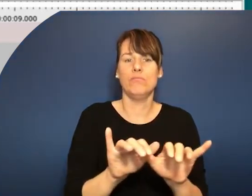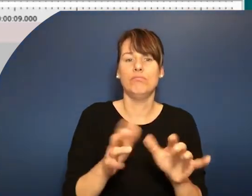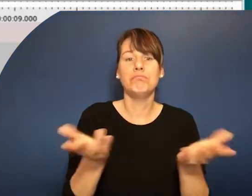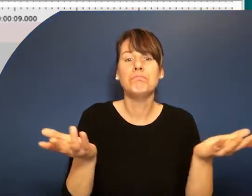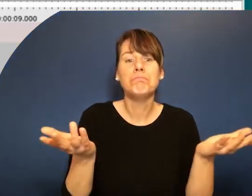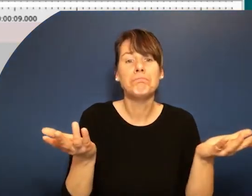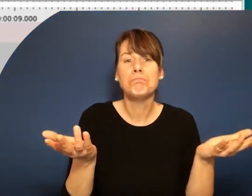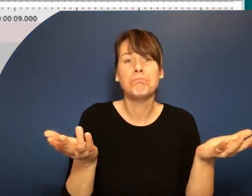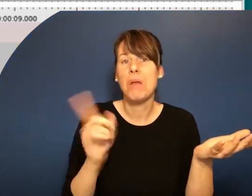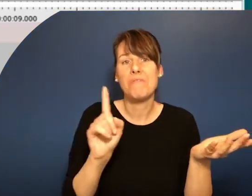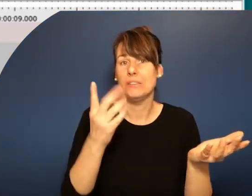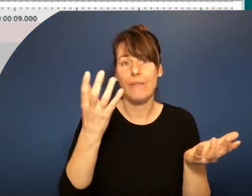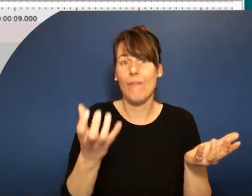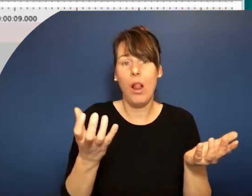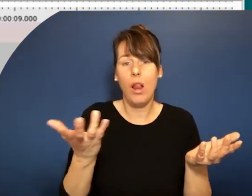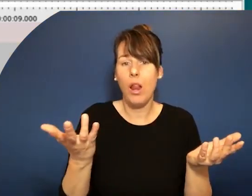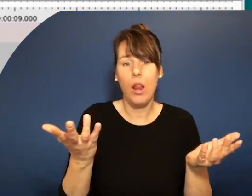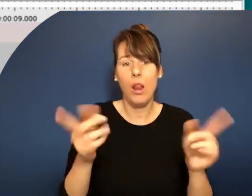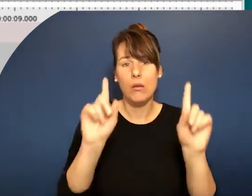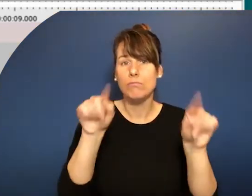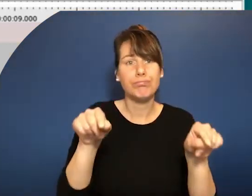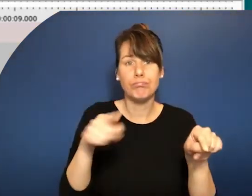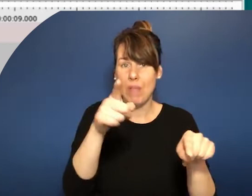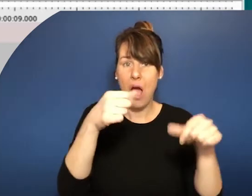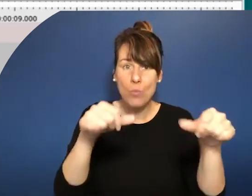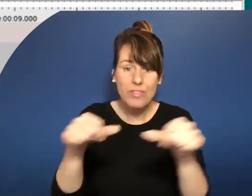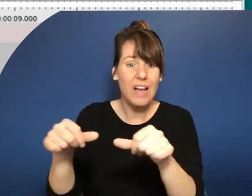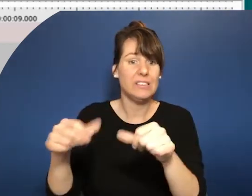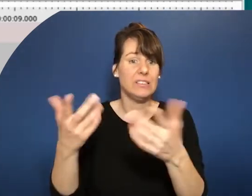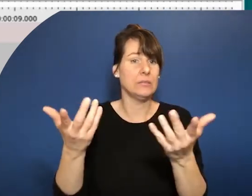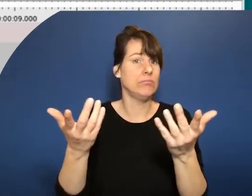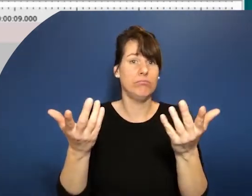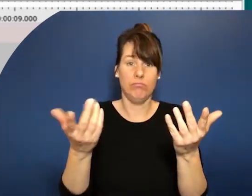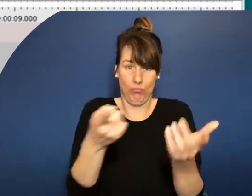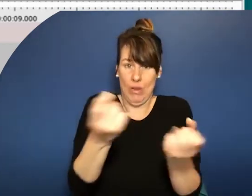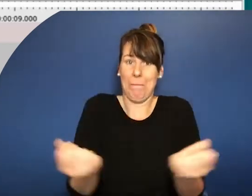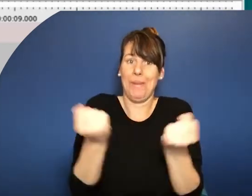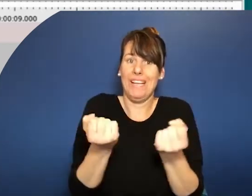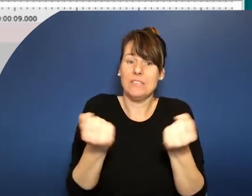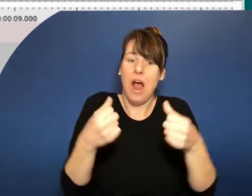This is a text box in which you will be writing your annotations, you will be doing your annotations